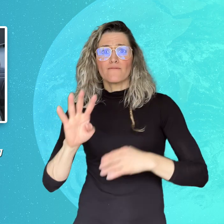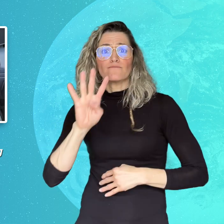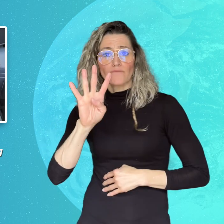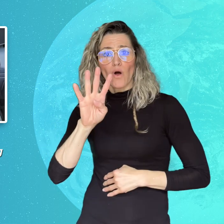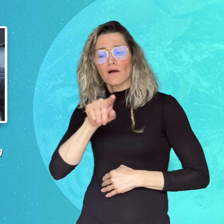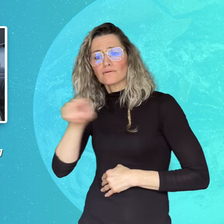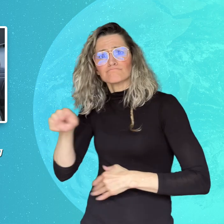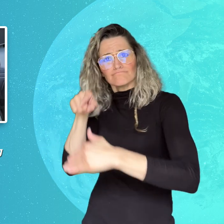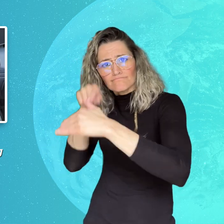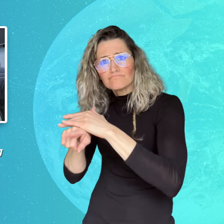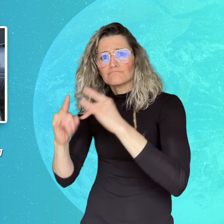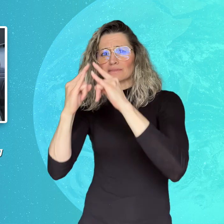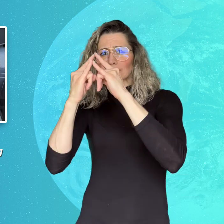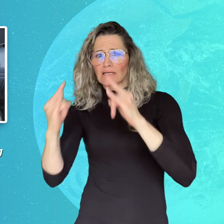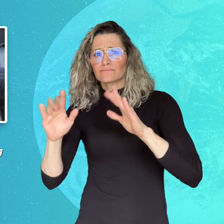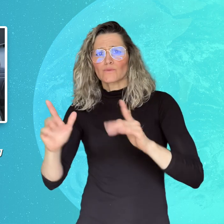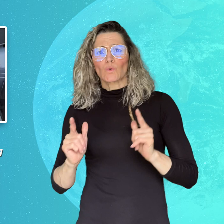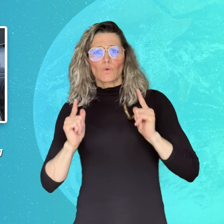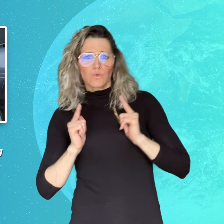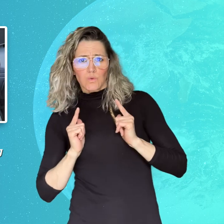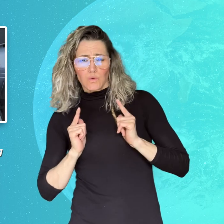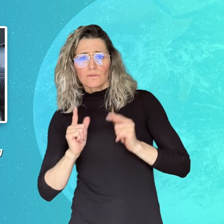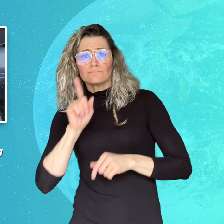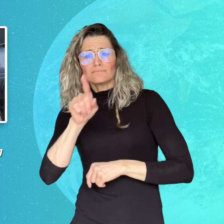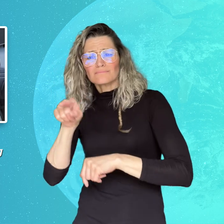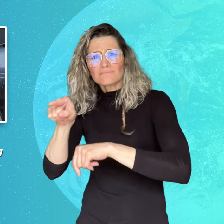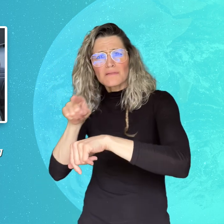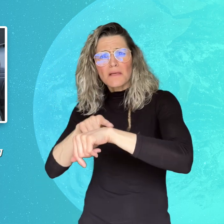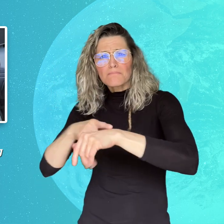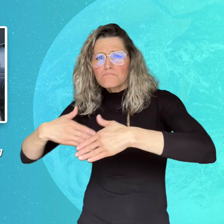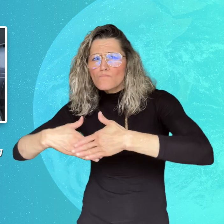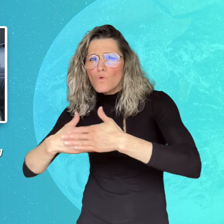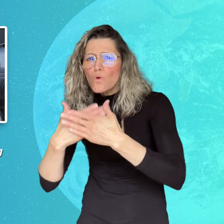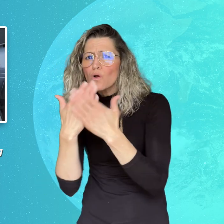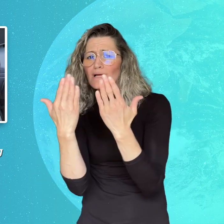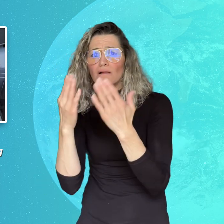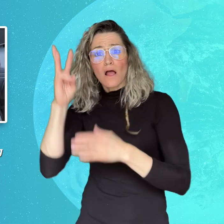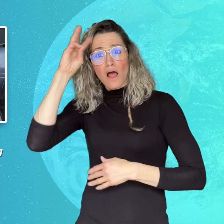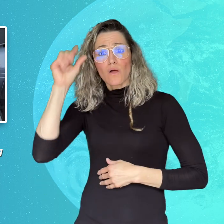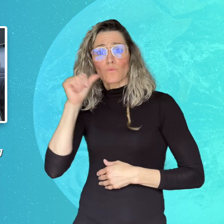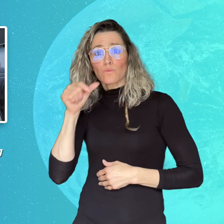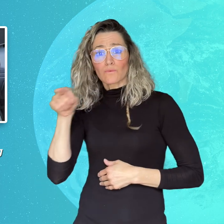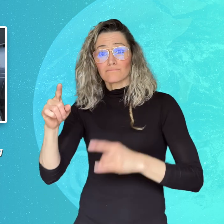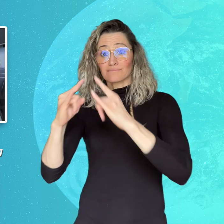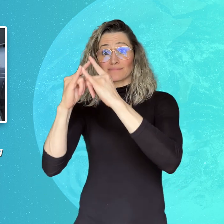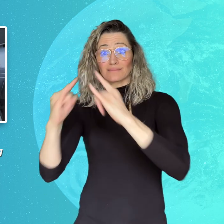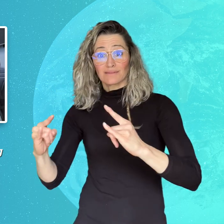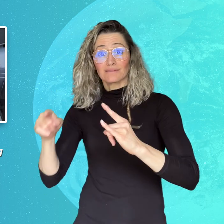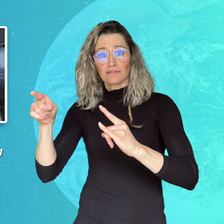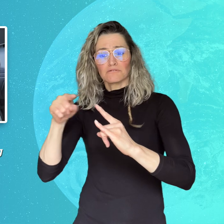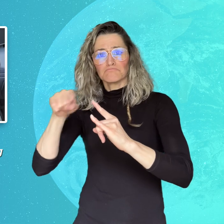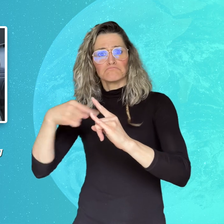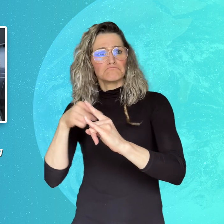A search of the camp and beyond could not locate him. Another member